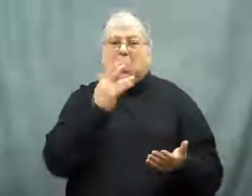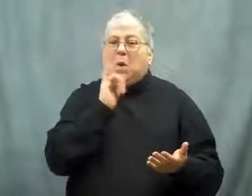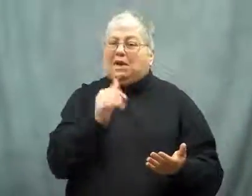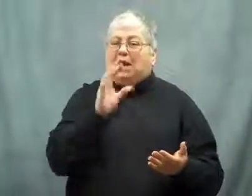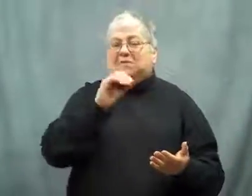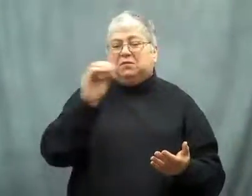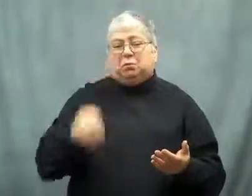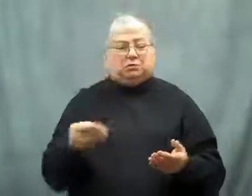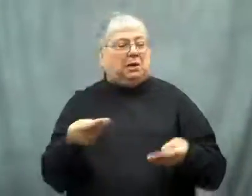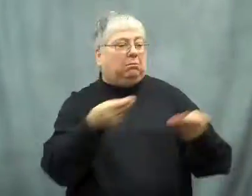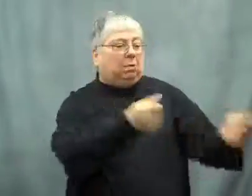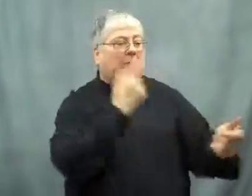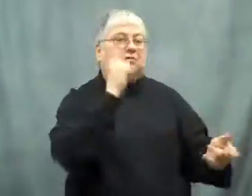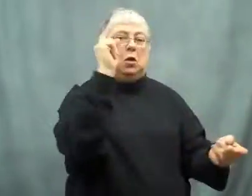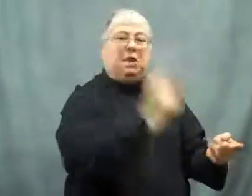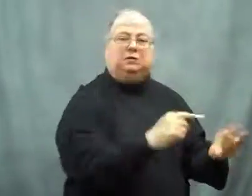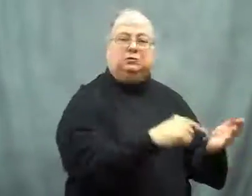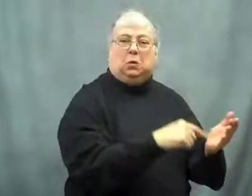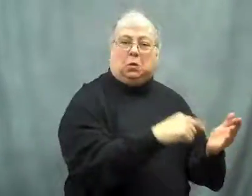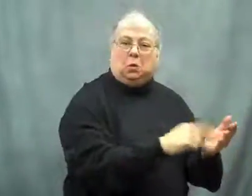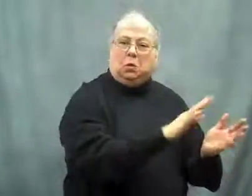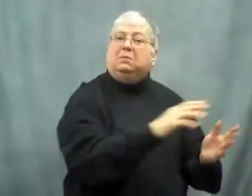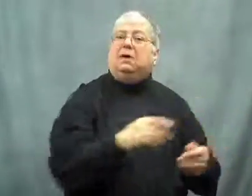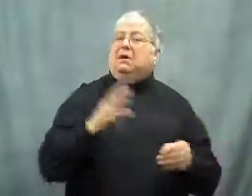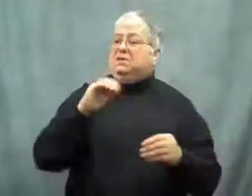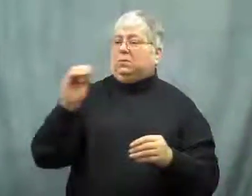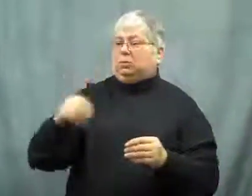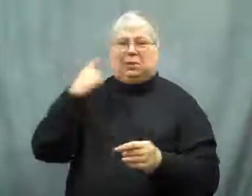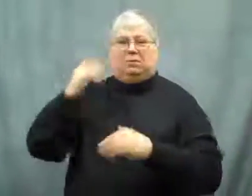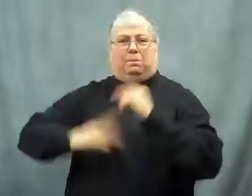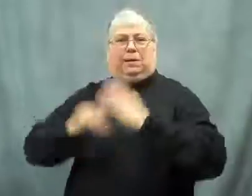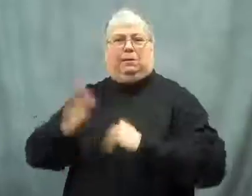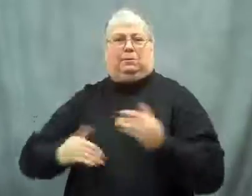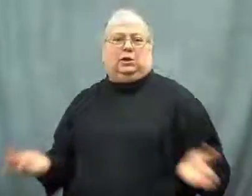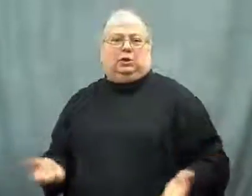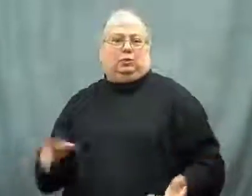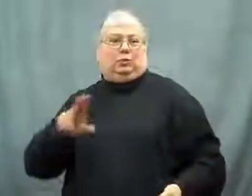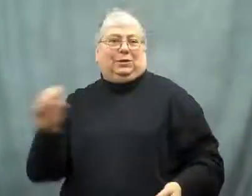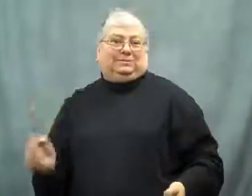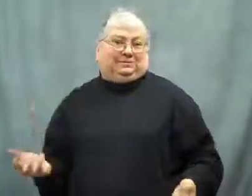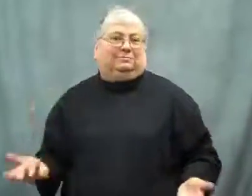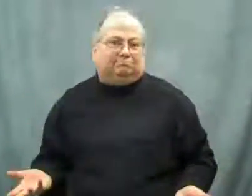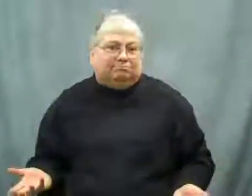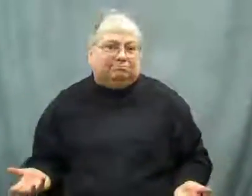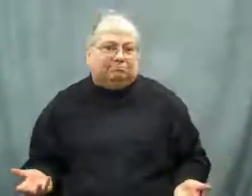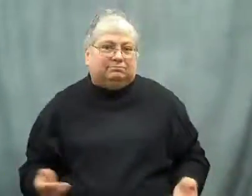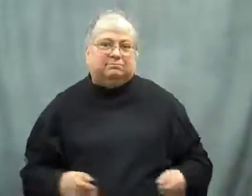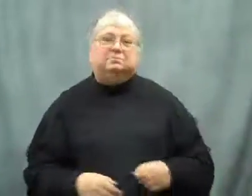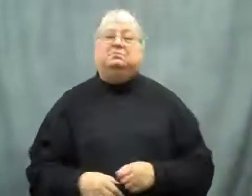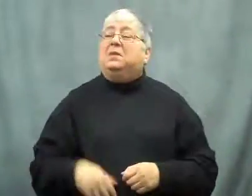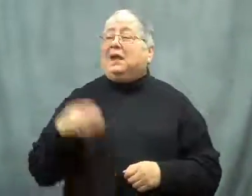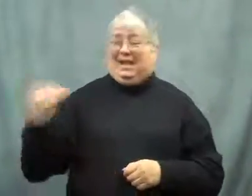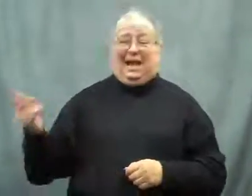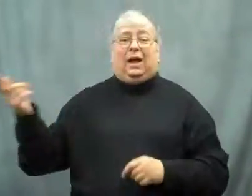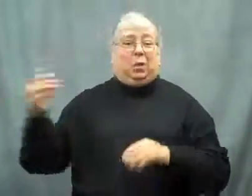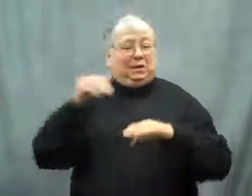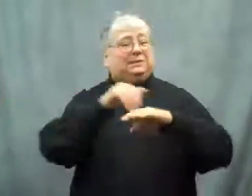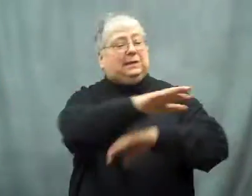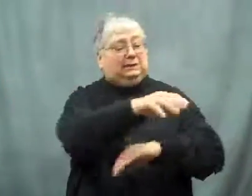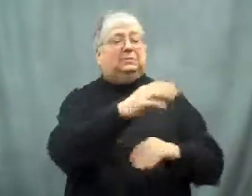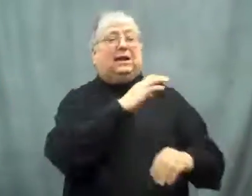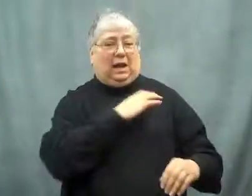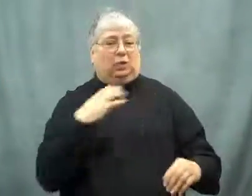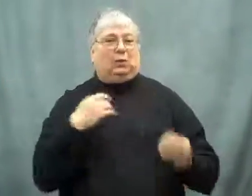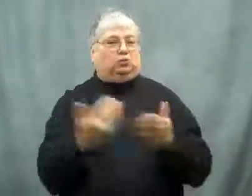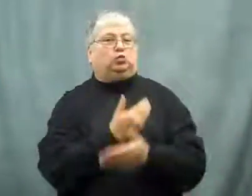He suggested 50% be used to reduce the debt, and the rest used for rebuilding.